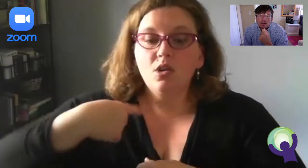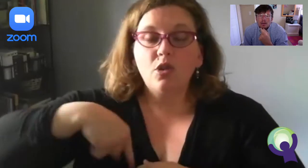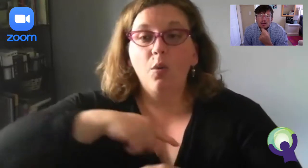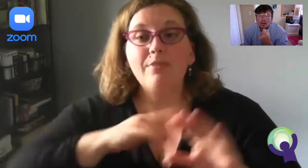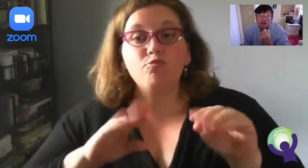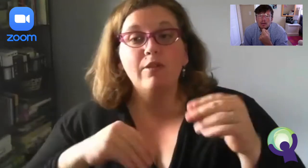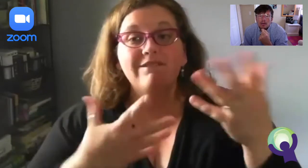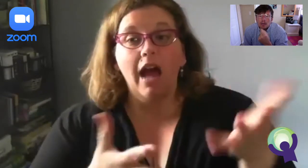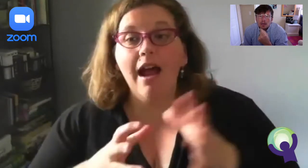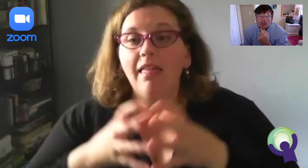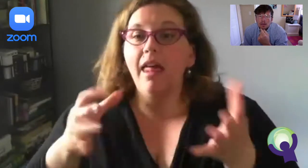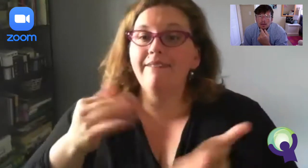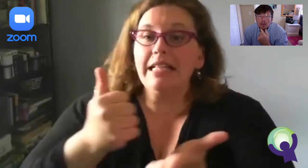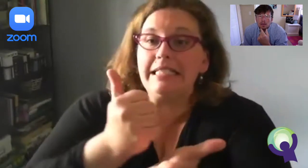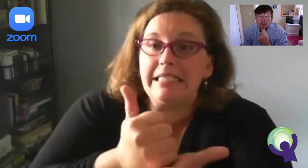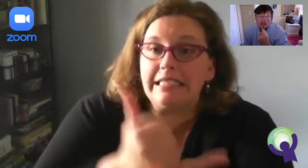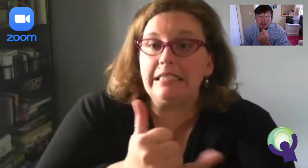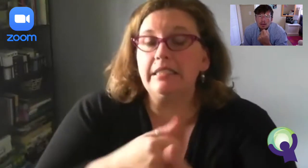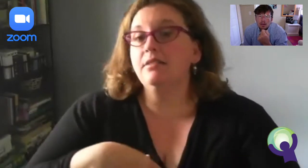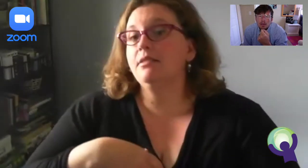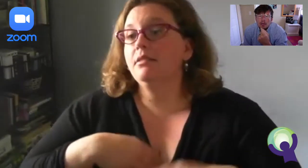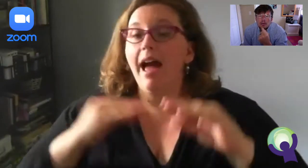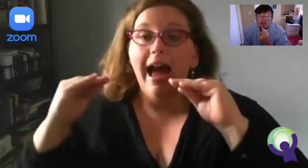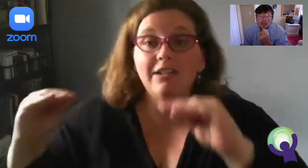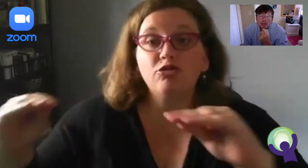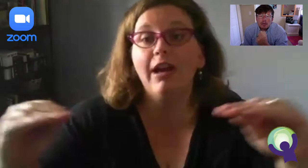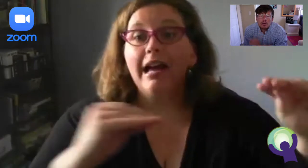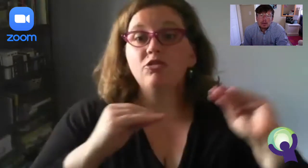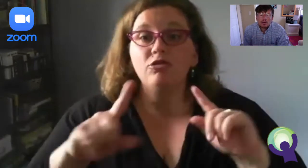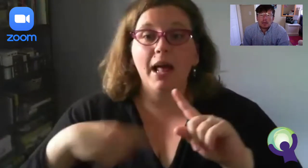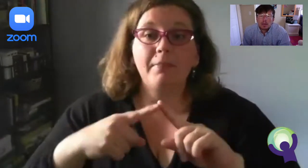Department of Health Services. We provide a lot of assistance,